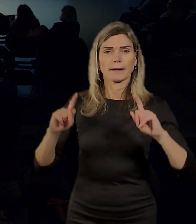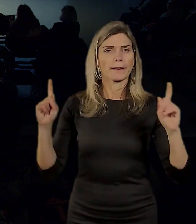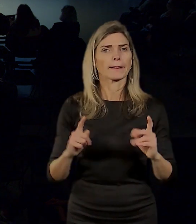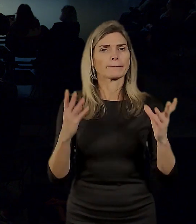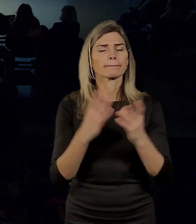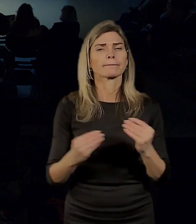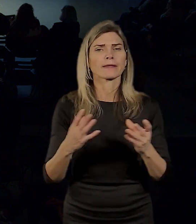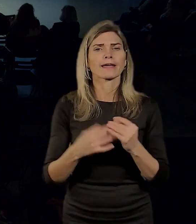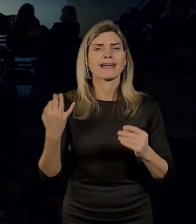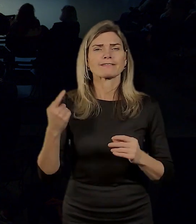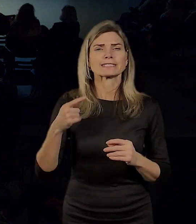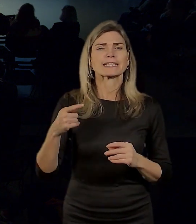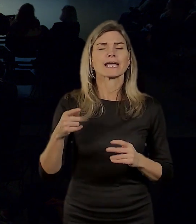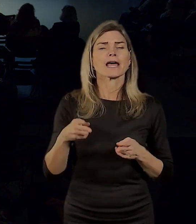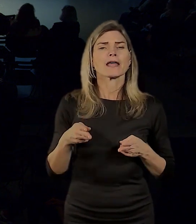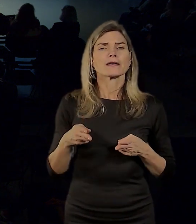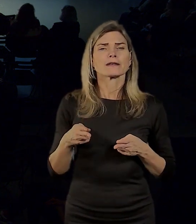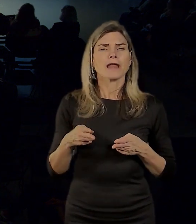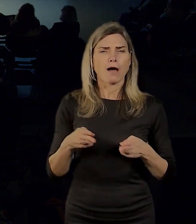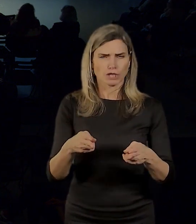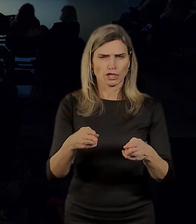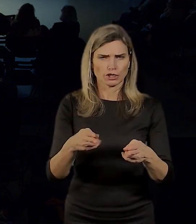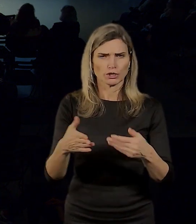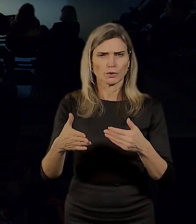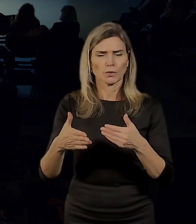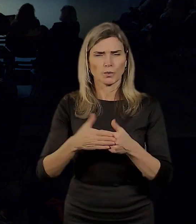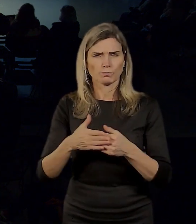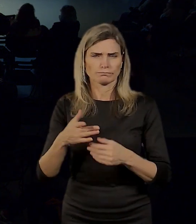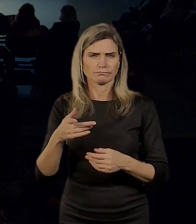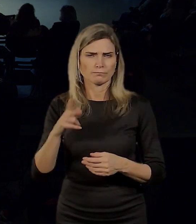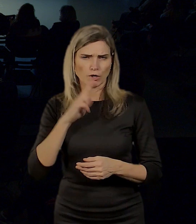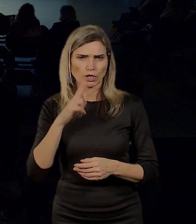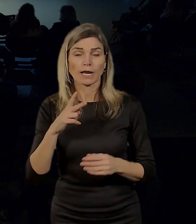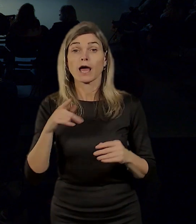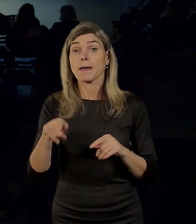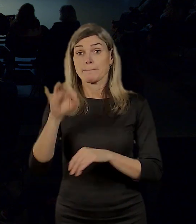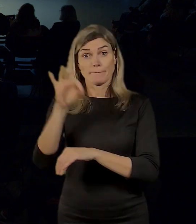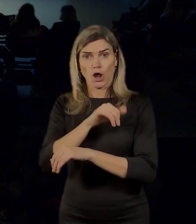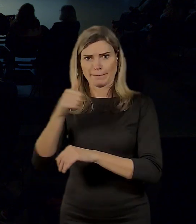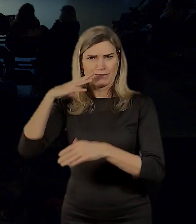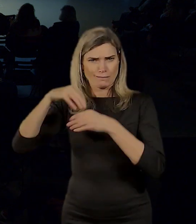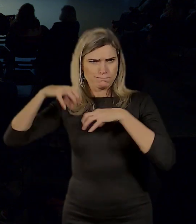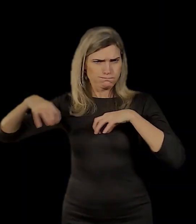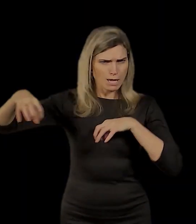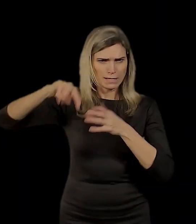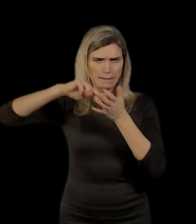When we started to discuss the form of this embankment with the investor, because we consider it one of the greatest qualities of the location or of the housing in this place in general,